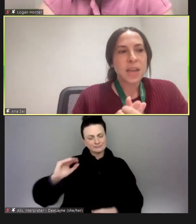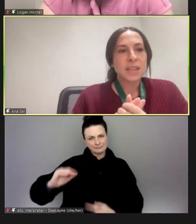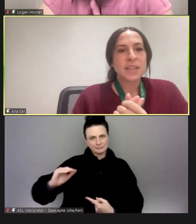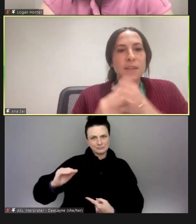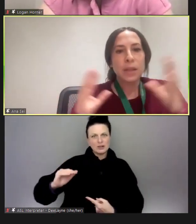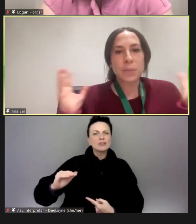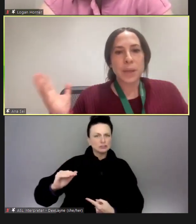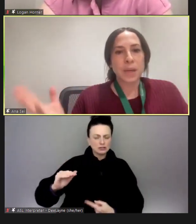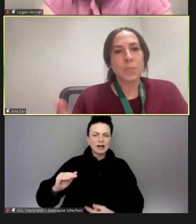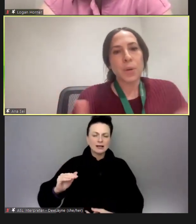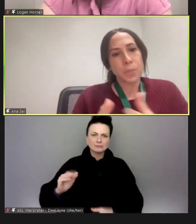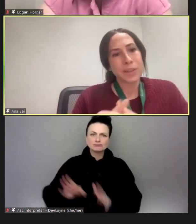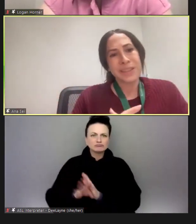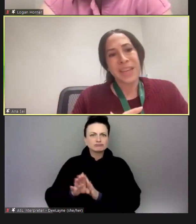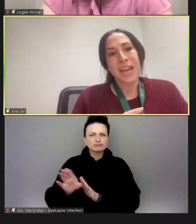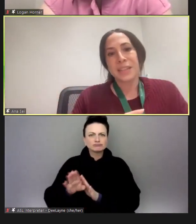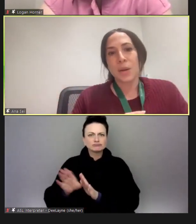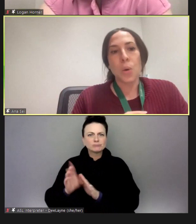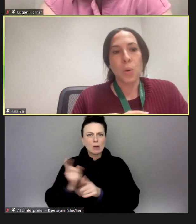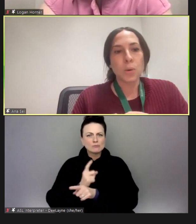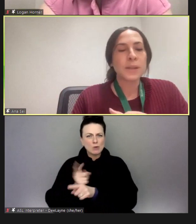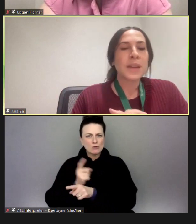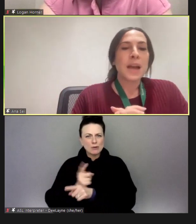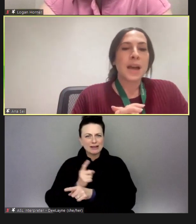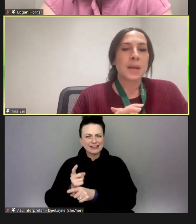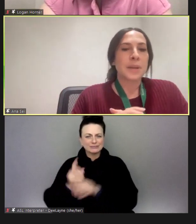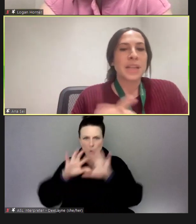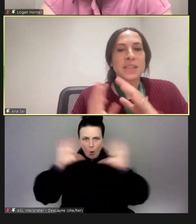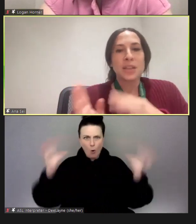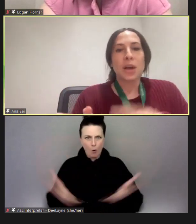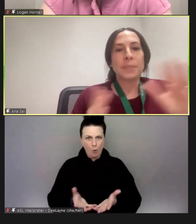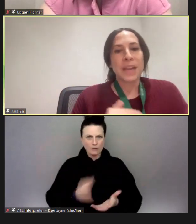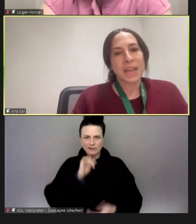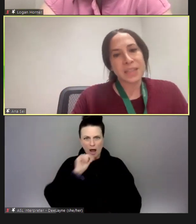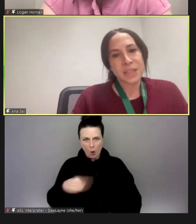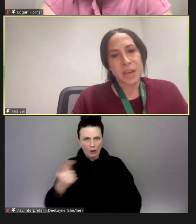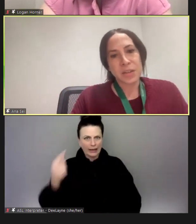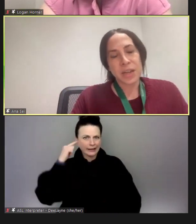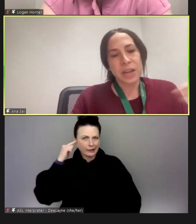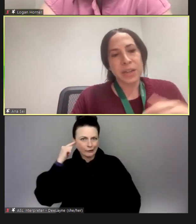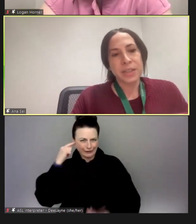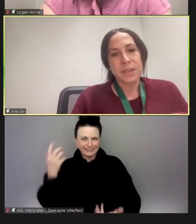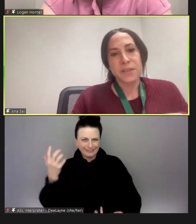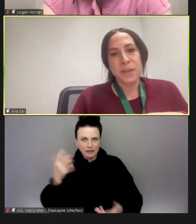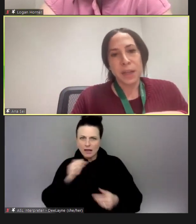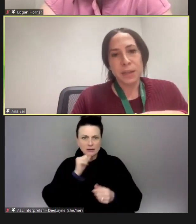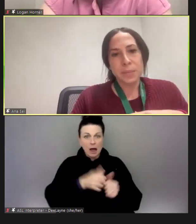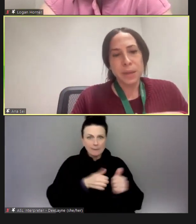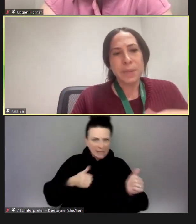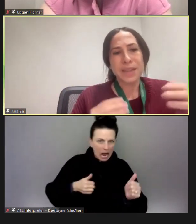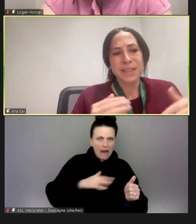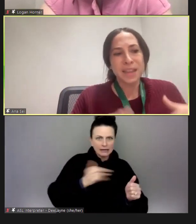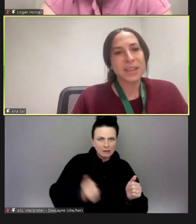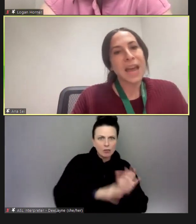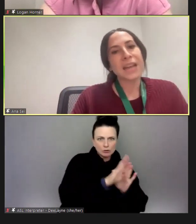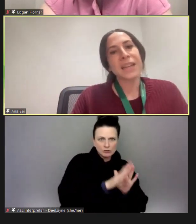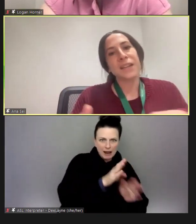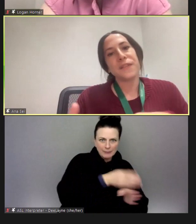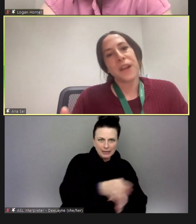developing appropriately as a whole um and is not behind in other areas of